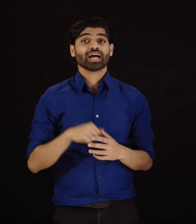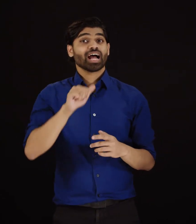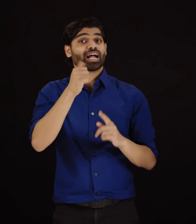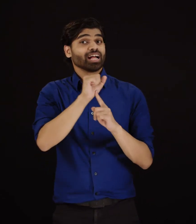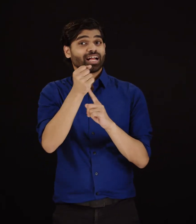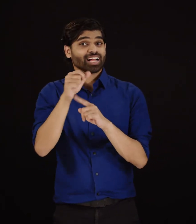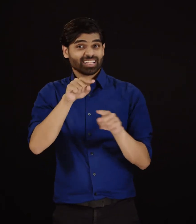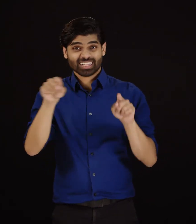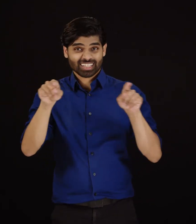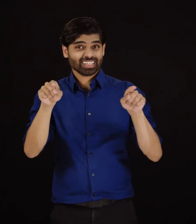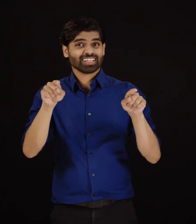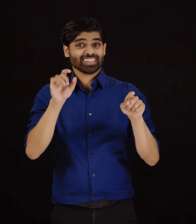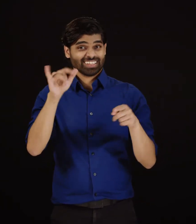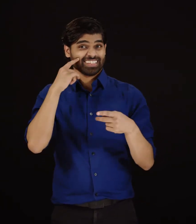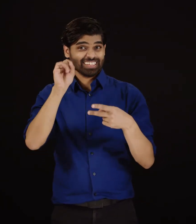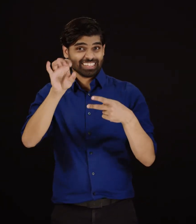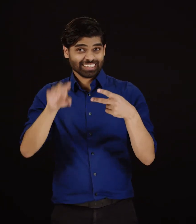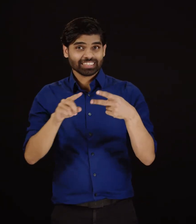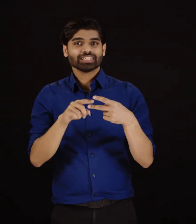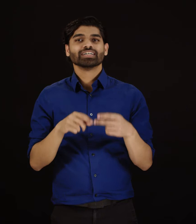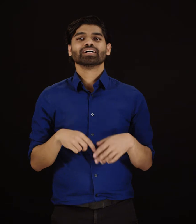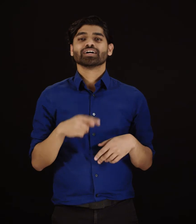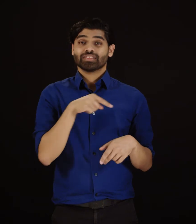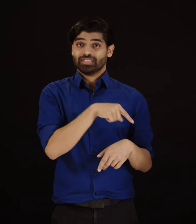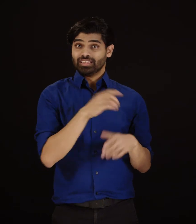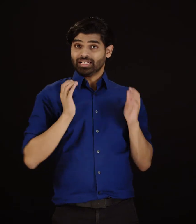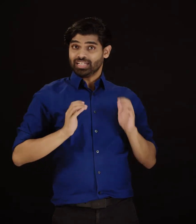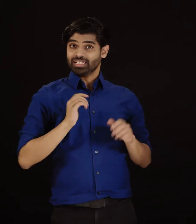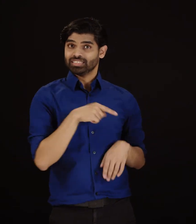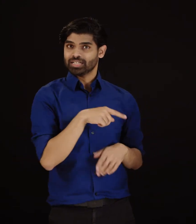while roaming, especially in another country.